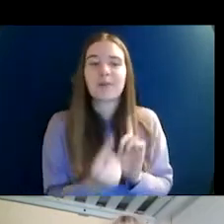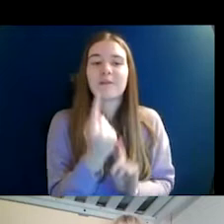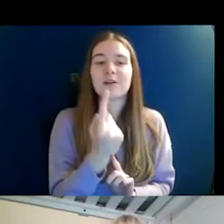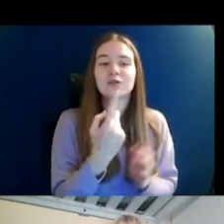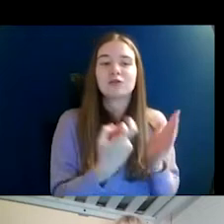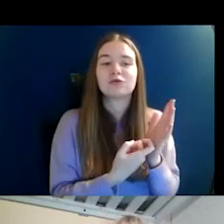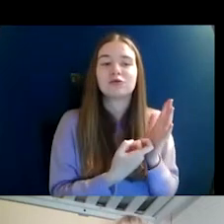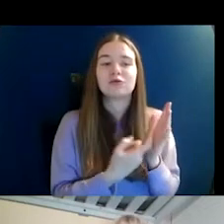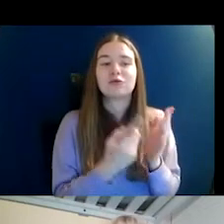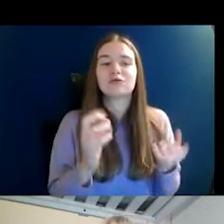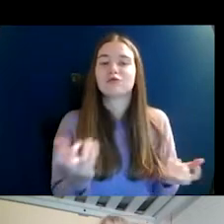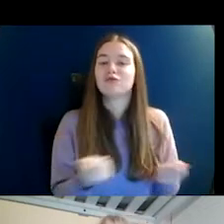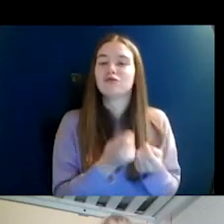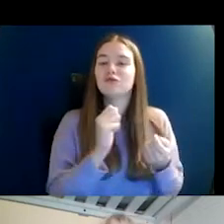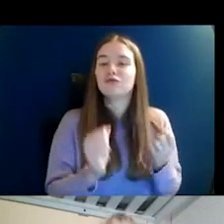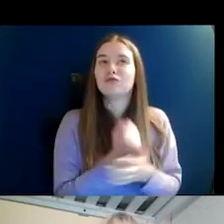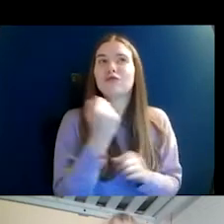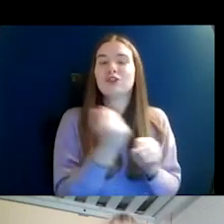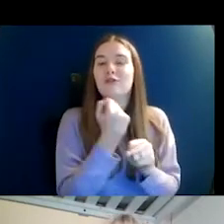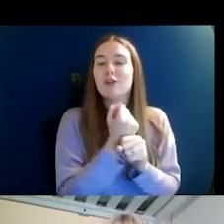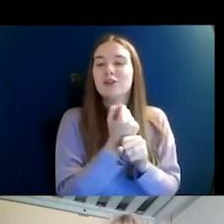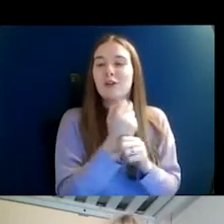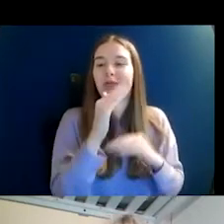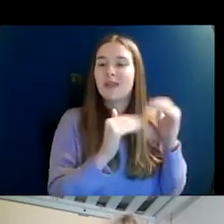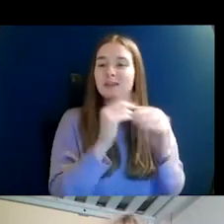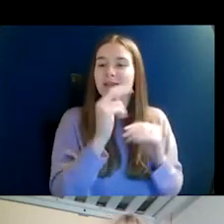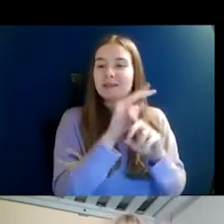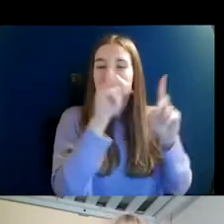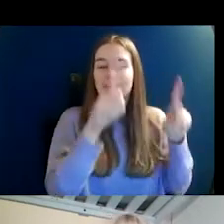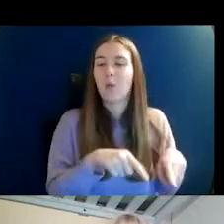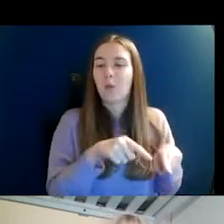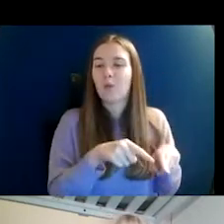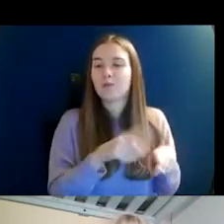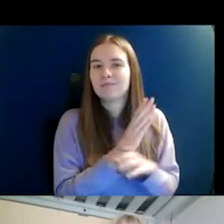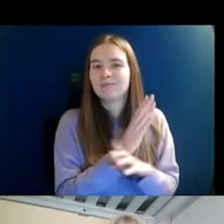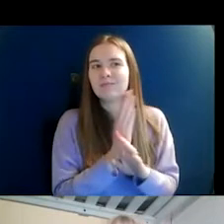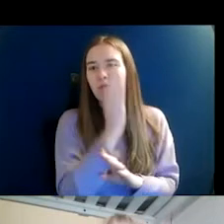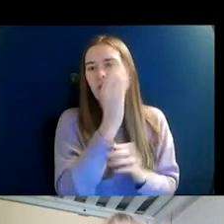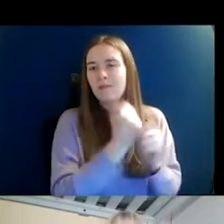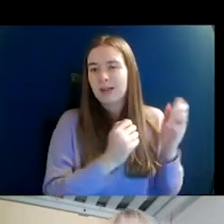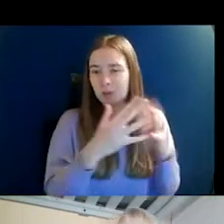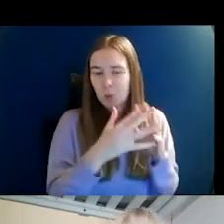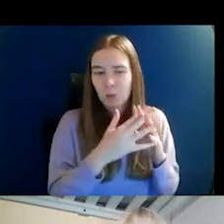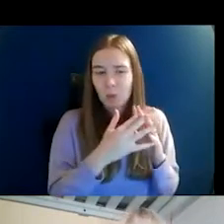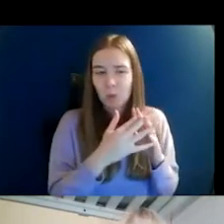called the Regeneration of the Woodside Tower Blocks. It's in the north of Glasgow. And the idea was to tackle fuel poverty